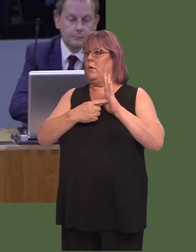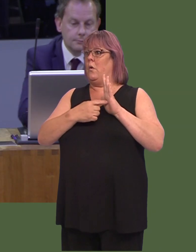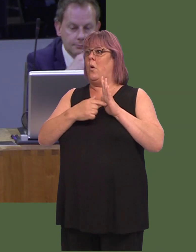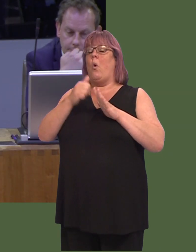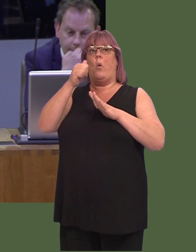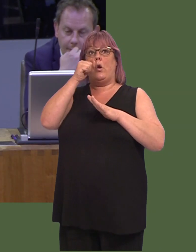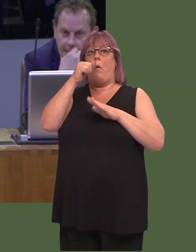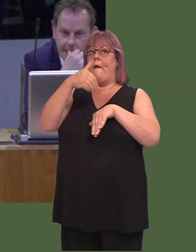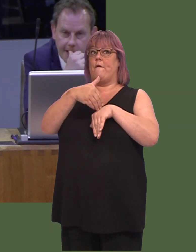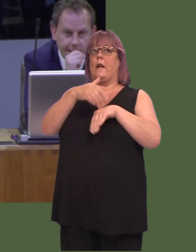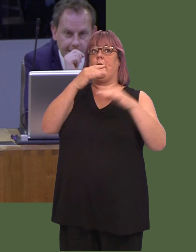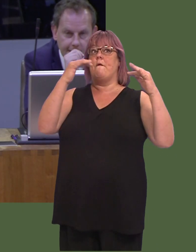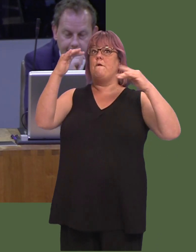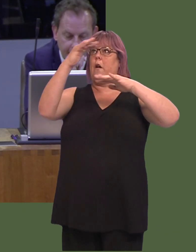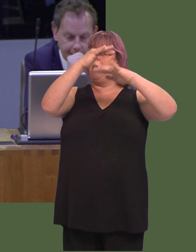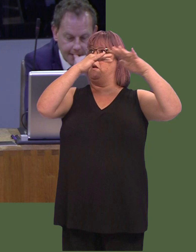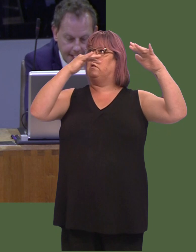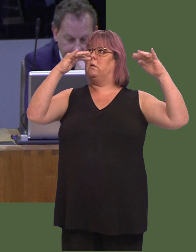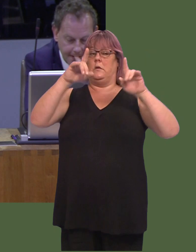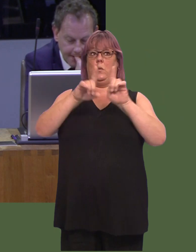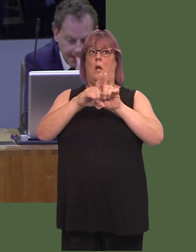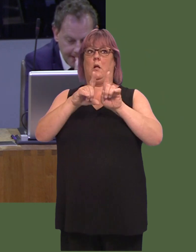impact that it has on our environment.